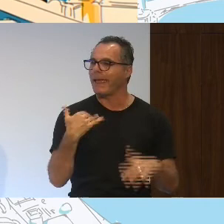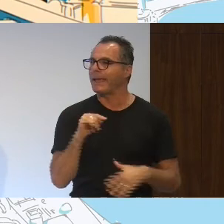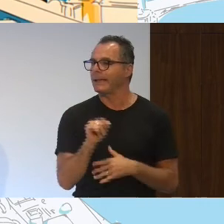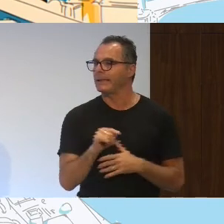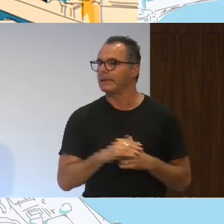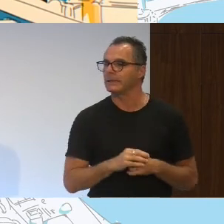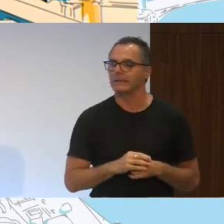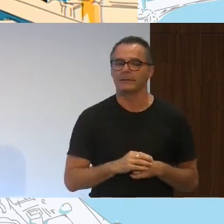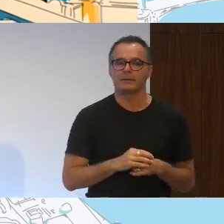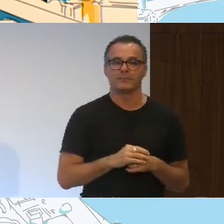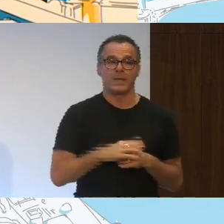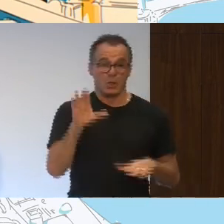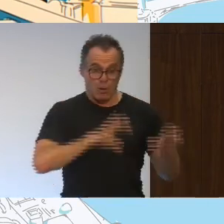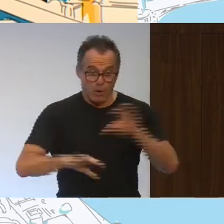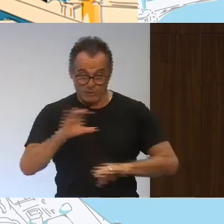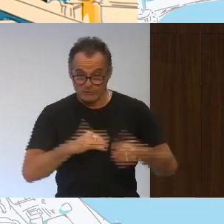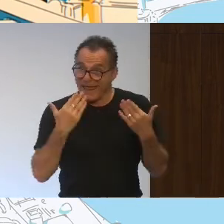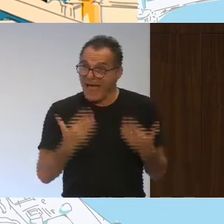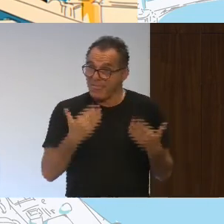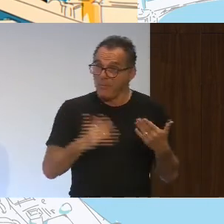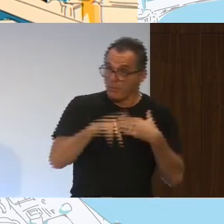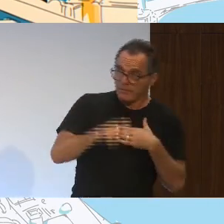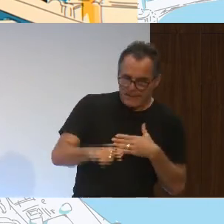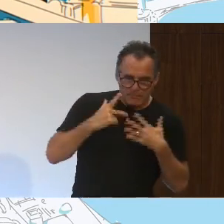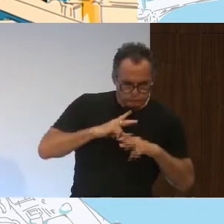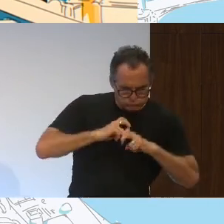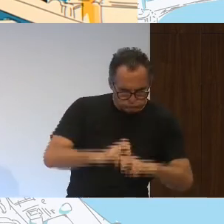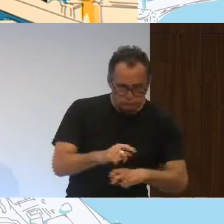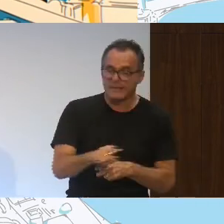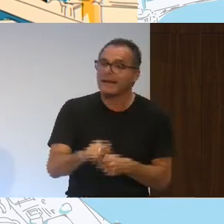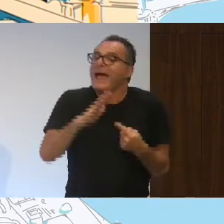the laboratory folks are are working on, which is the importance of research.